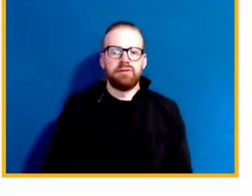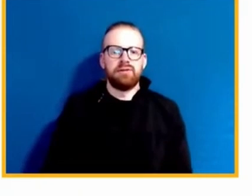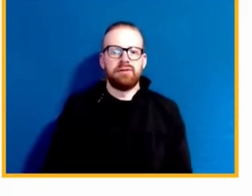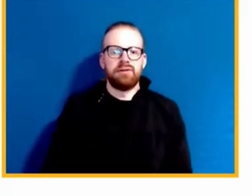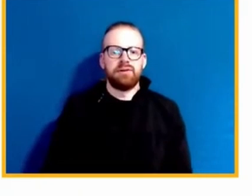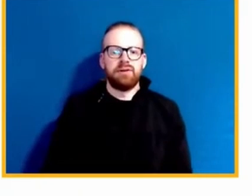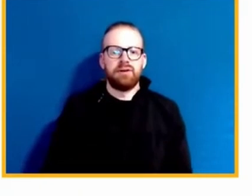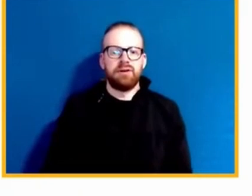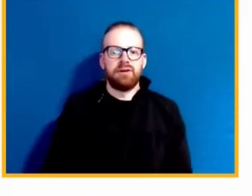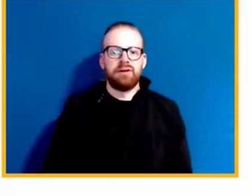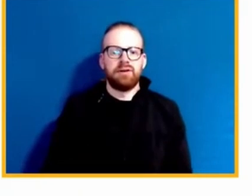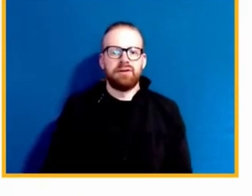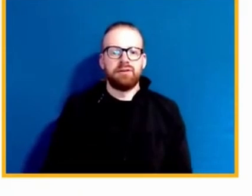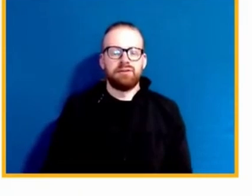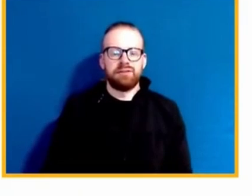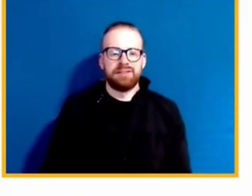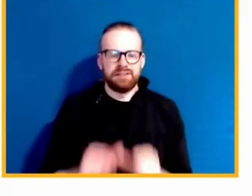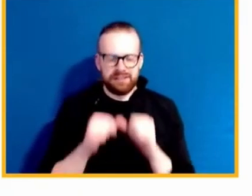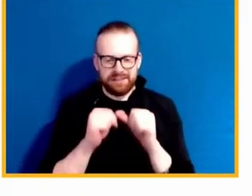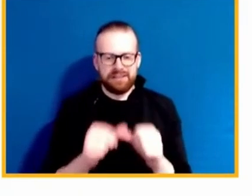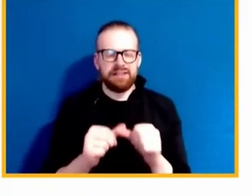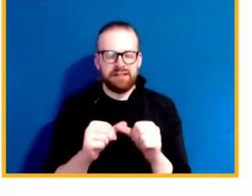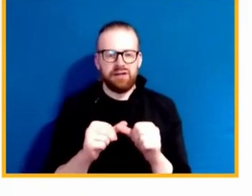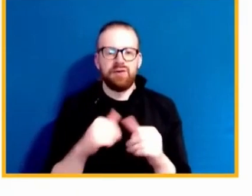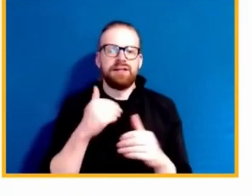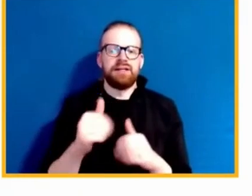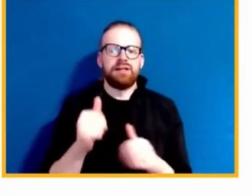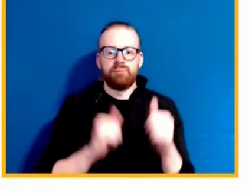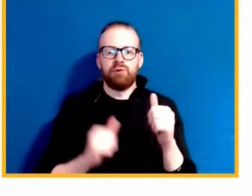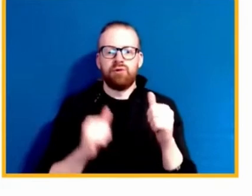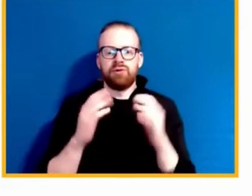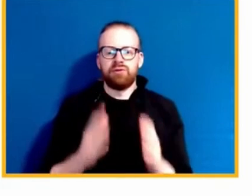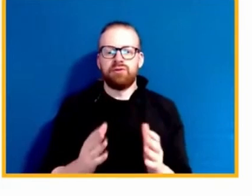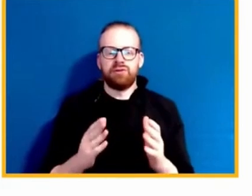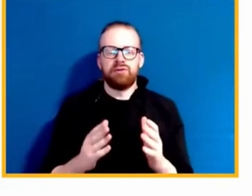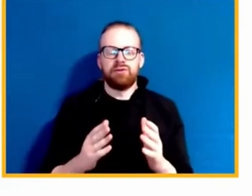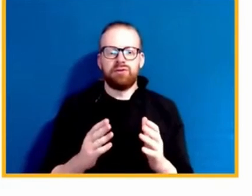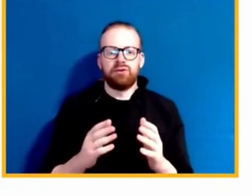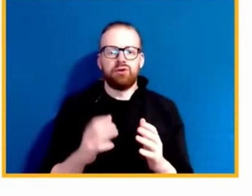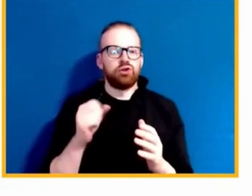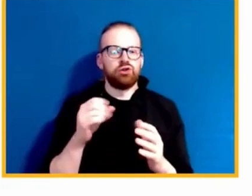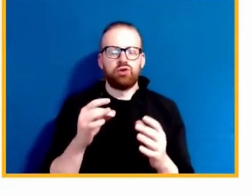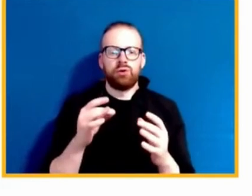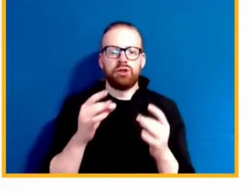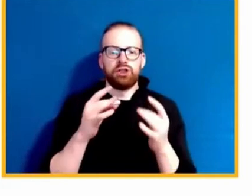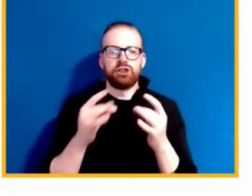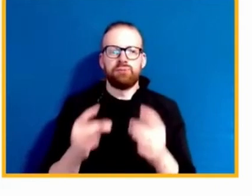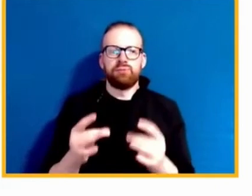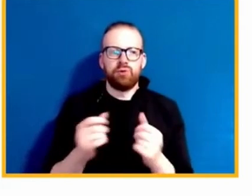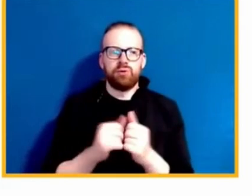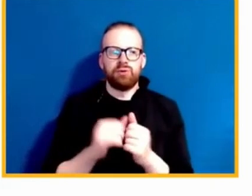All right, well let's move on to our next performer. Our next performer is so smooth with their moves that